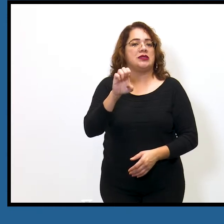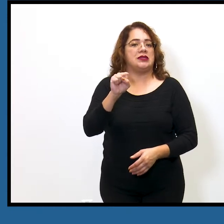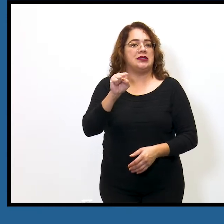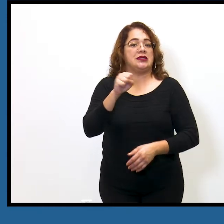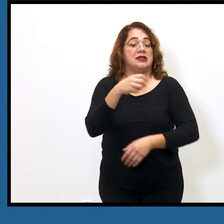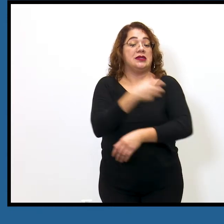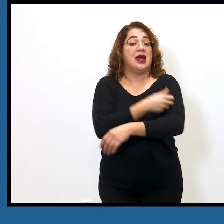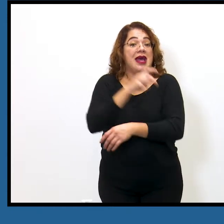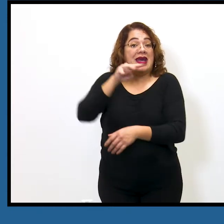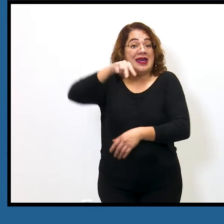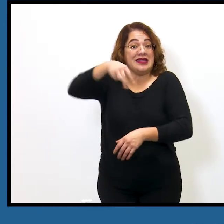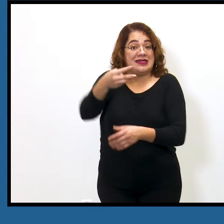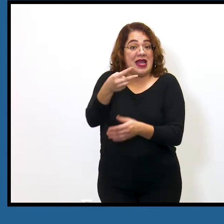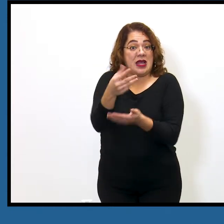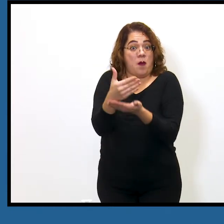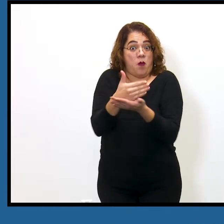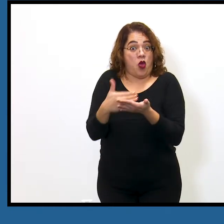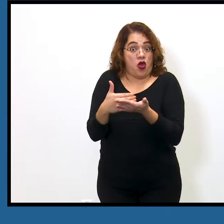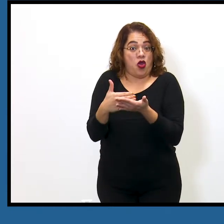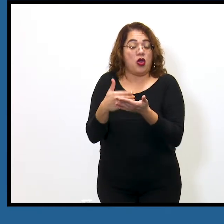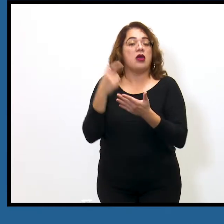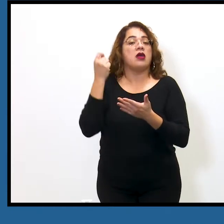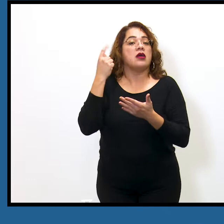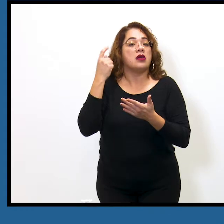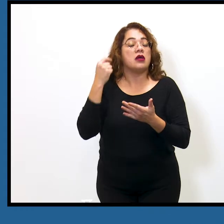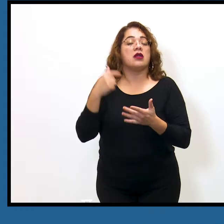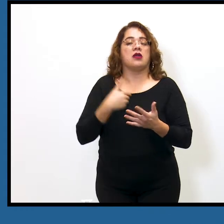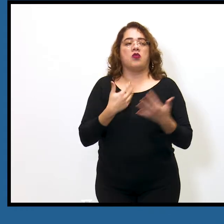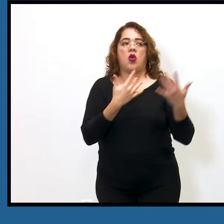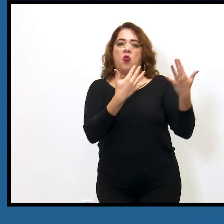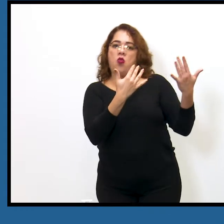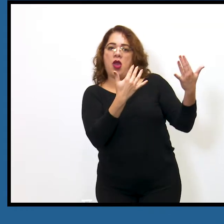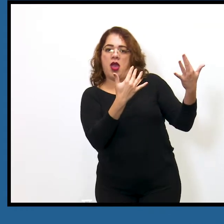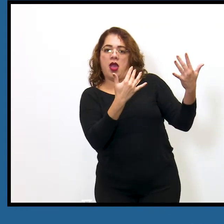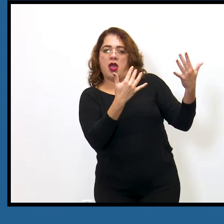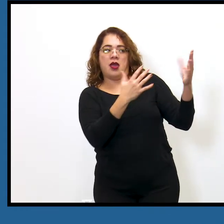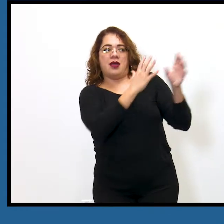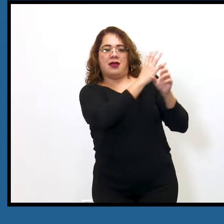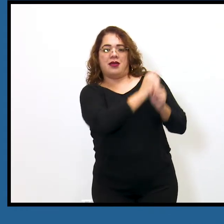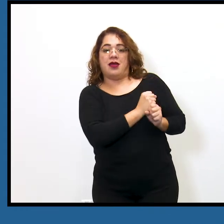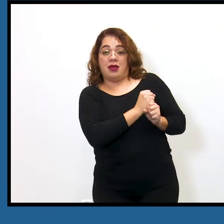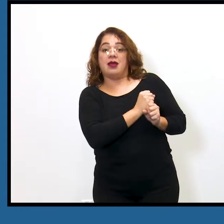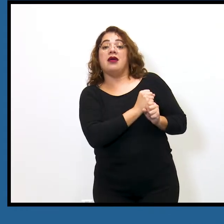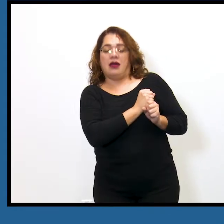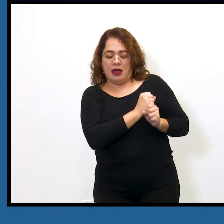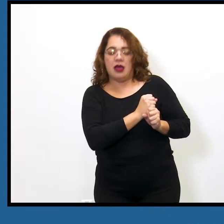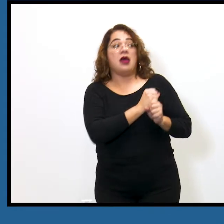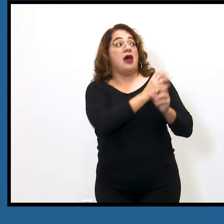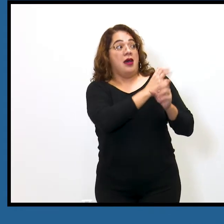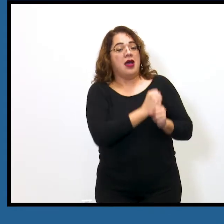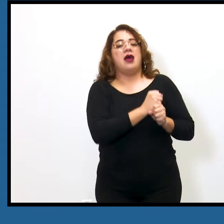the way are on their way and that's been secured already but what we do expect now is that all